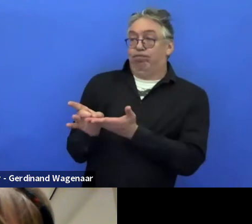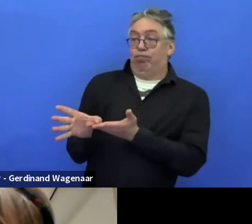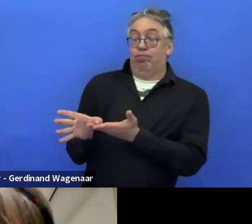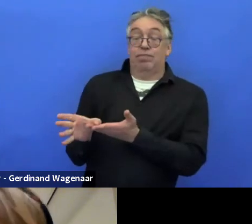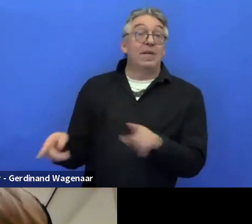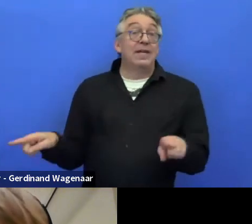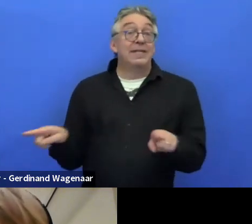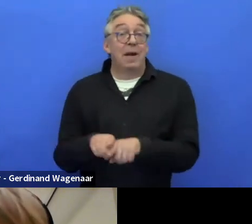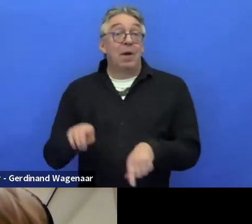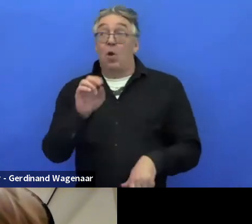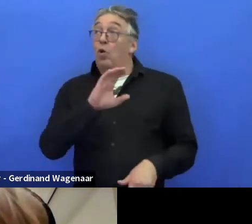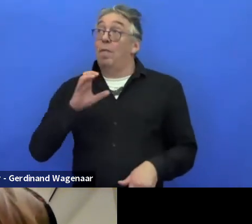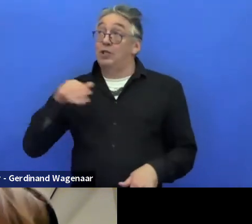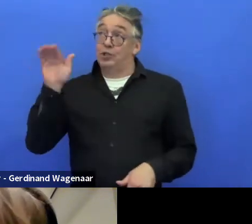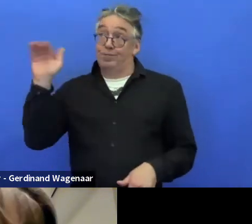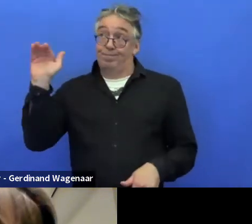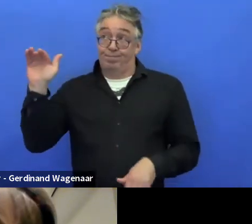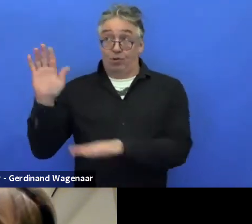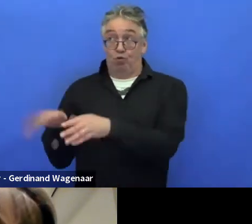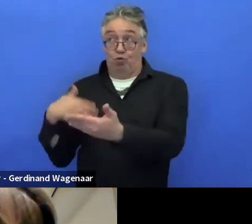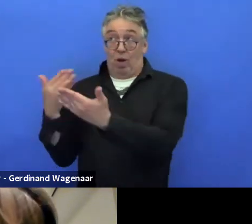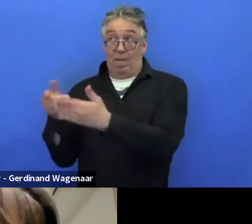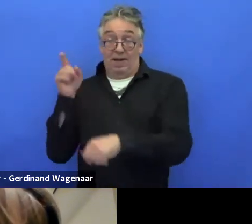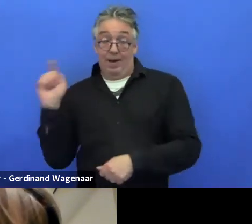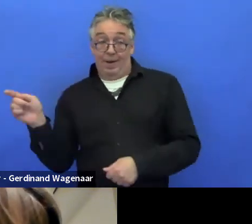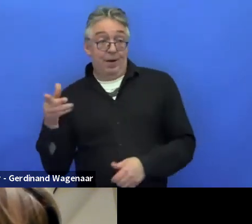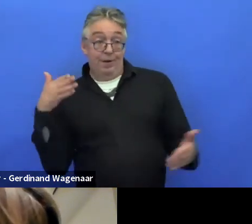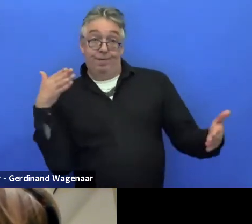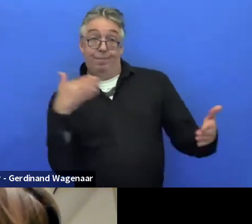We recommended the Commission to work with Hungarian managing authorities